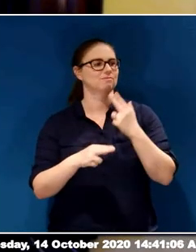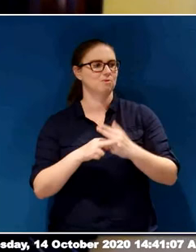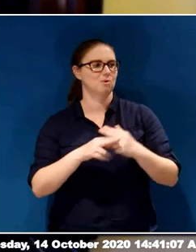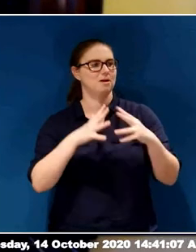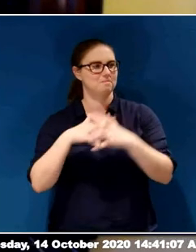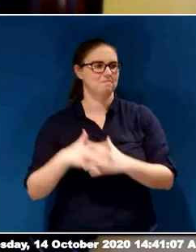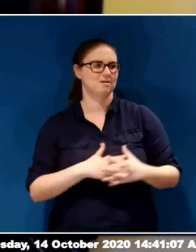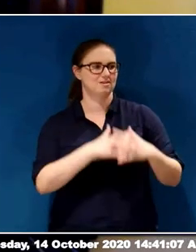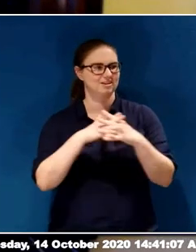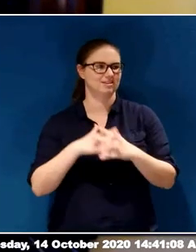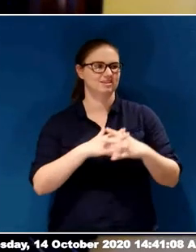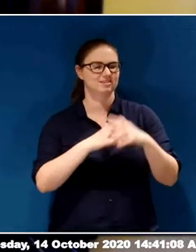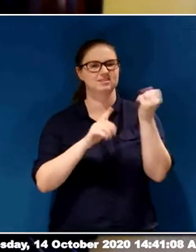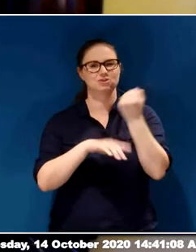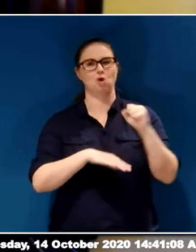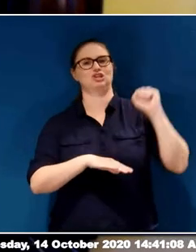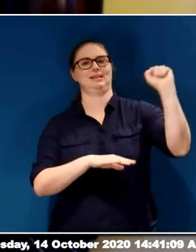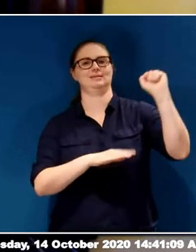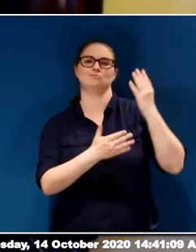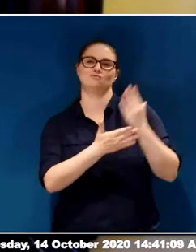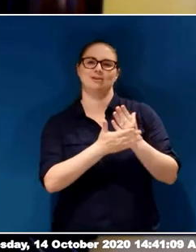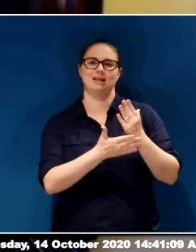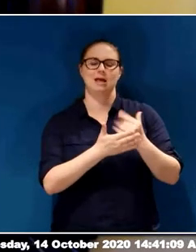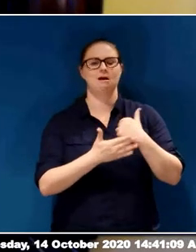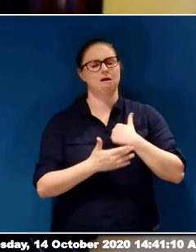In fact Kansas has a good staff/student ratio.